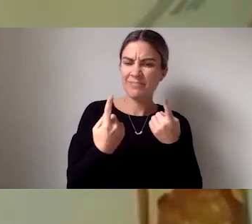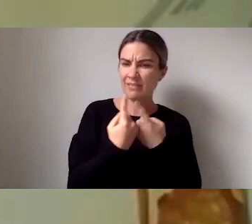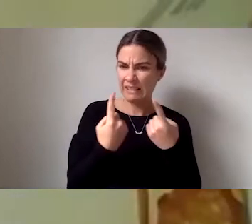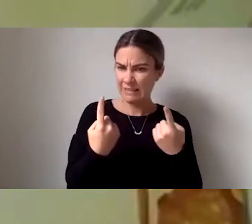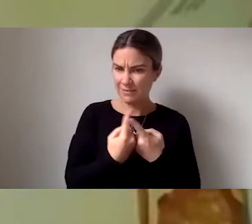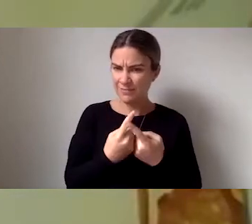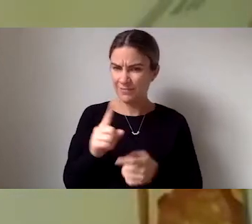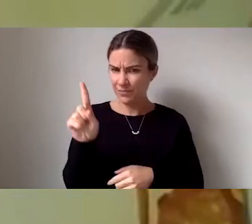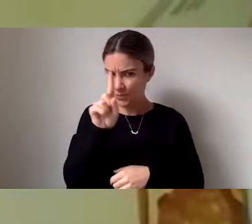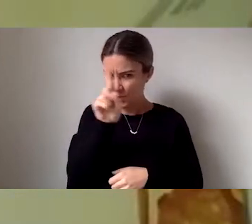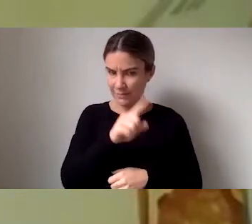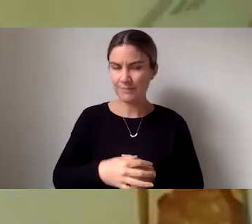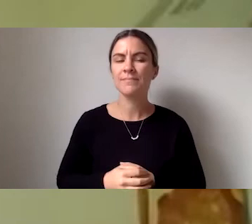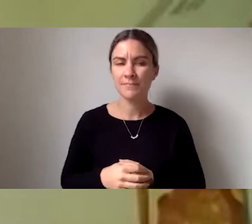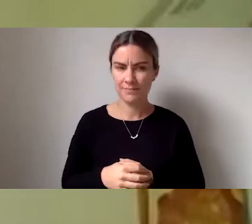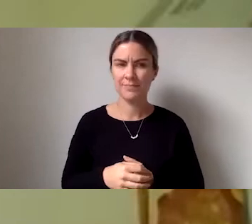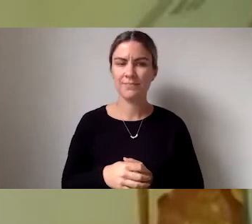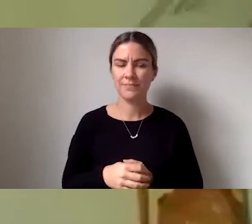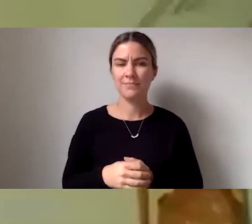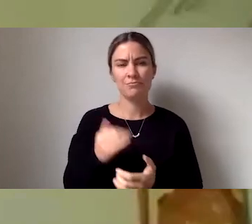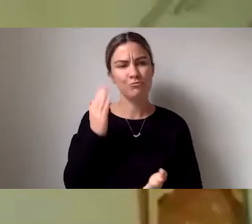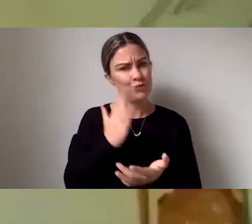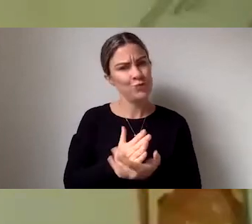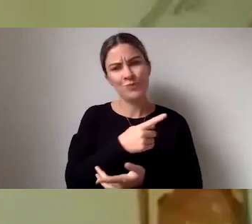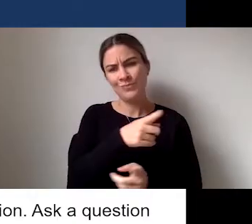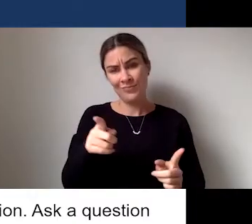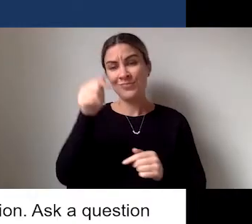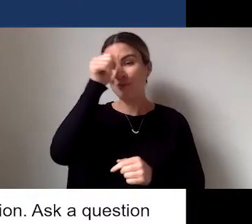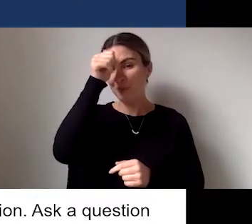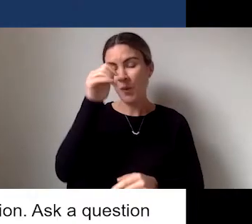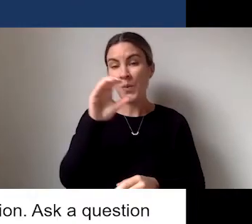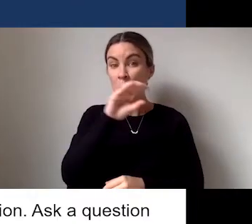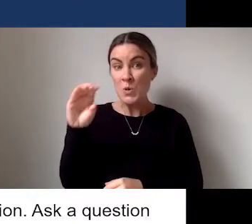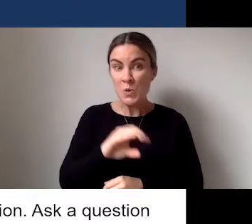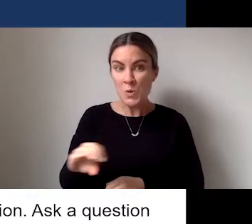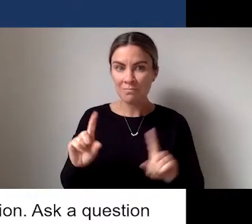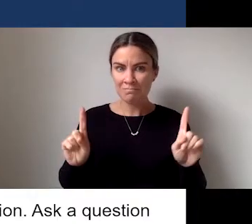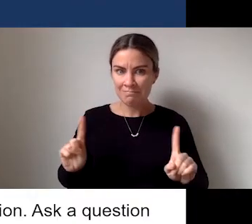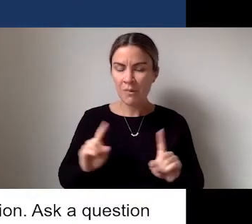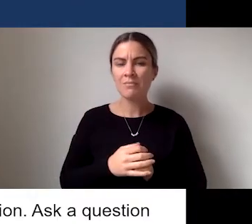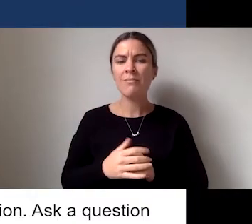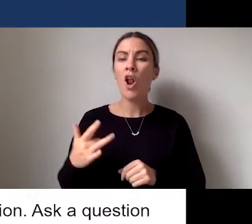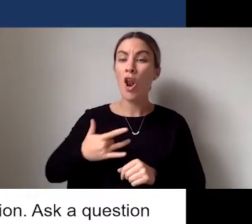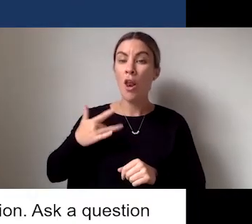today's webinar. I'm sure you all well versed in Zoom. Live captioning is available.